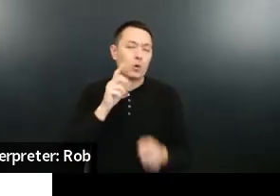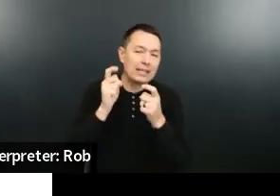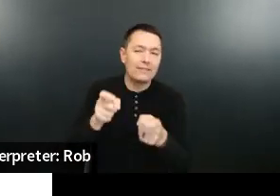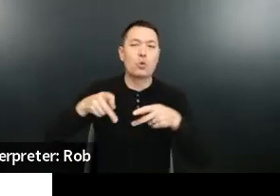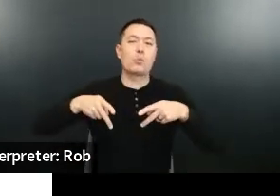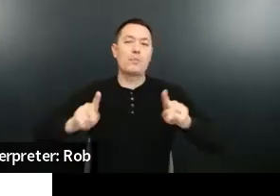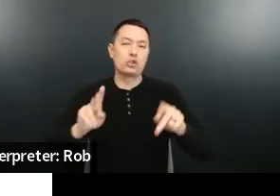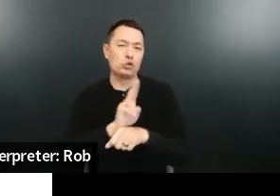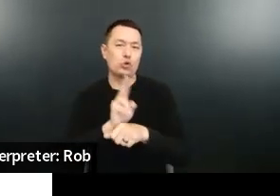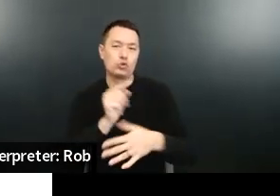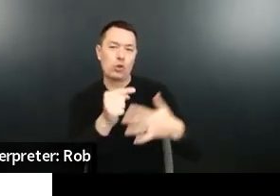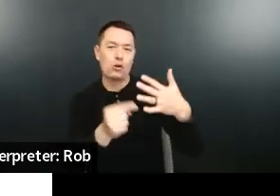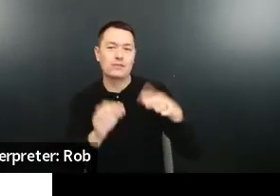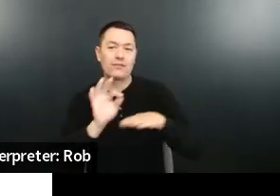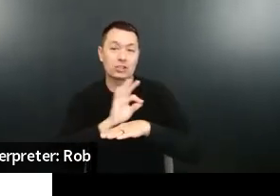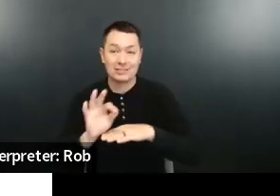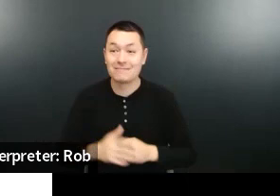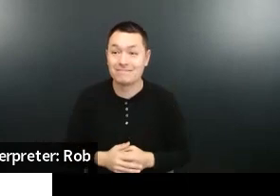And then, Alex, I think you're going to go ahead and walk us through